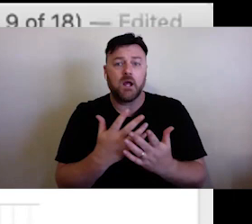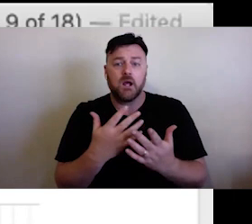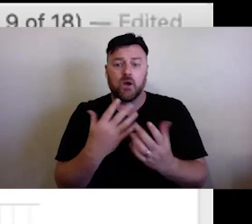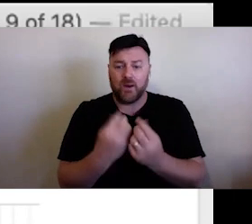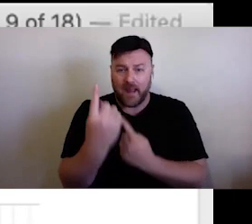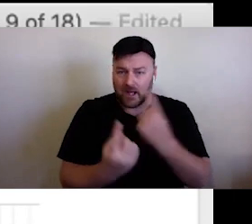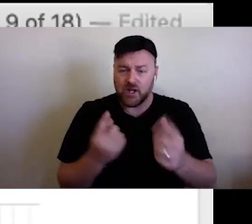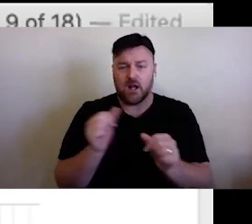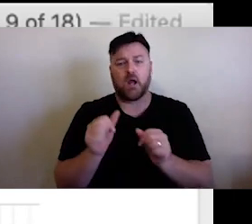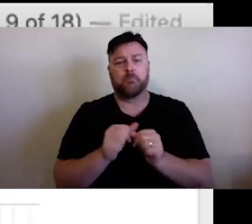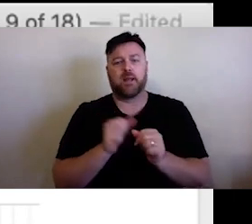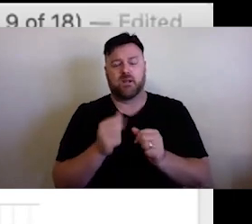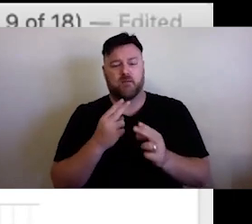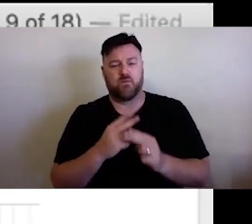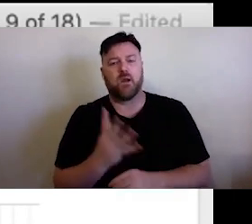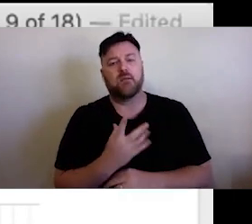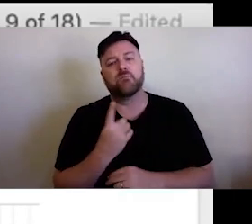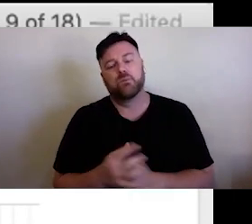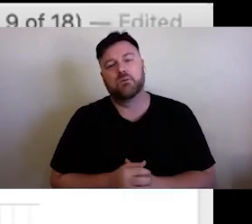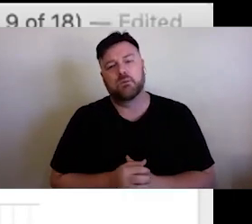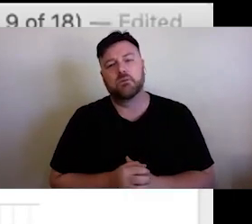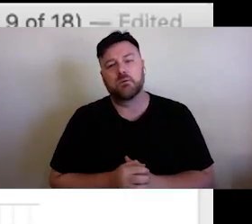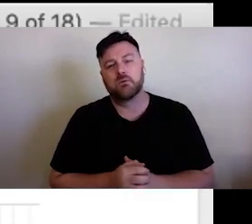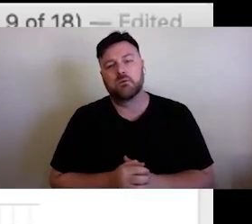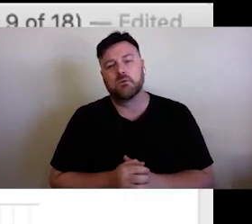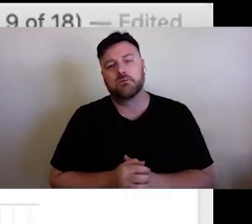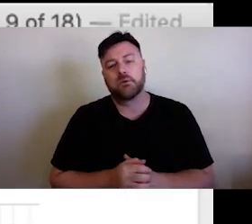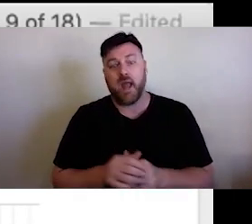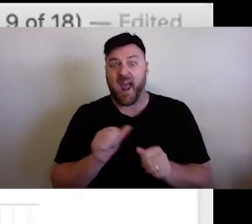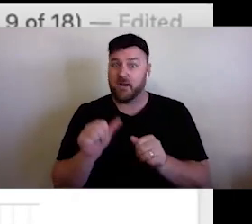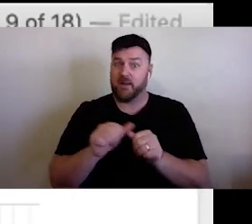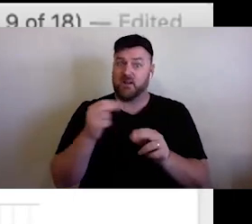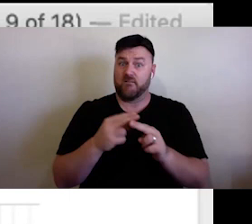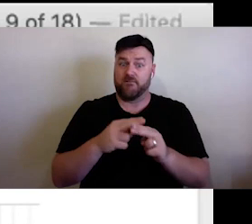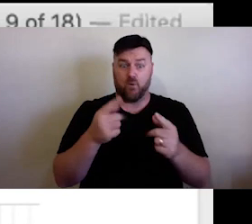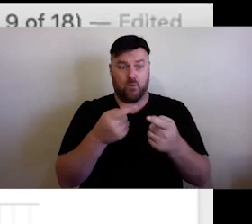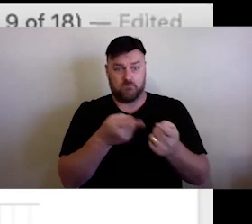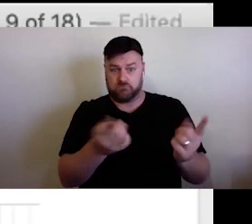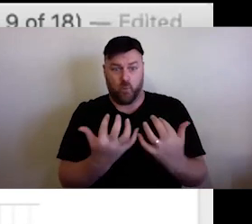for our audience and communities as well. I want to say next that video